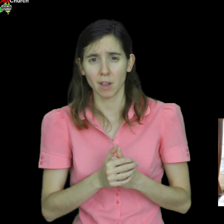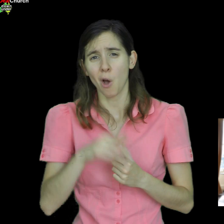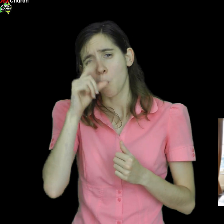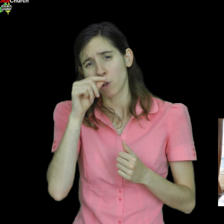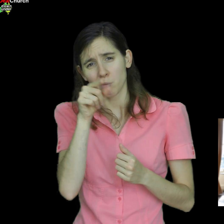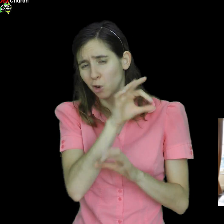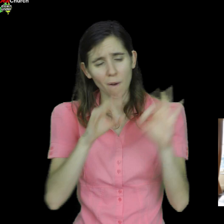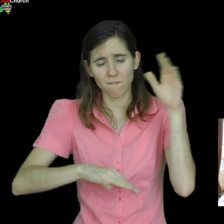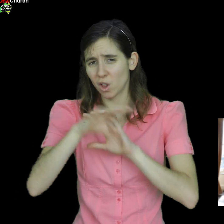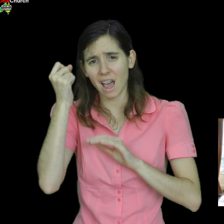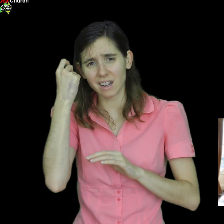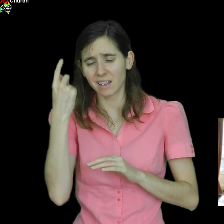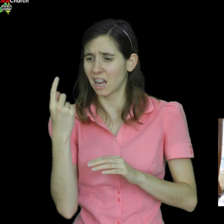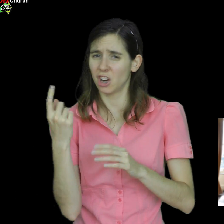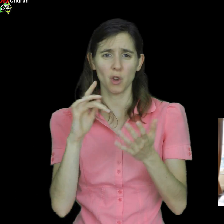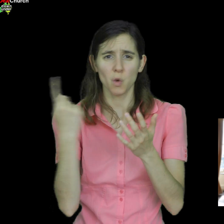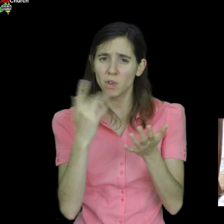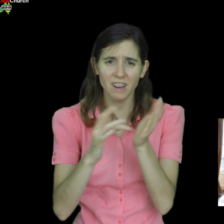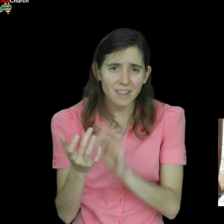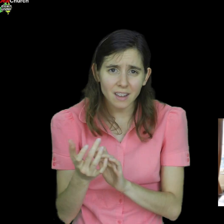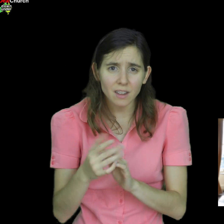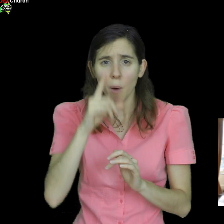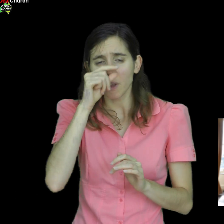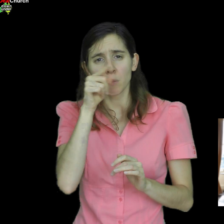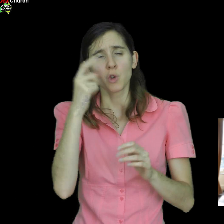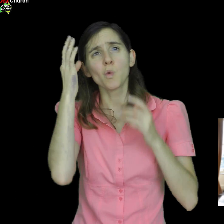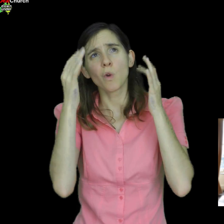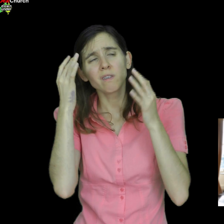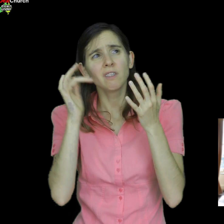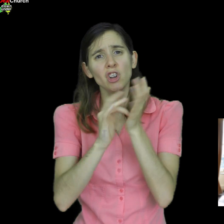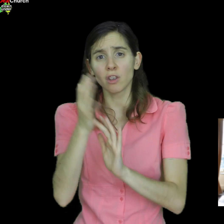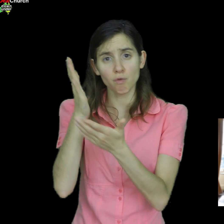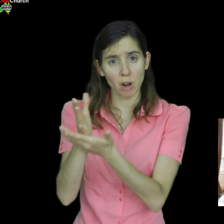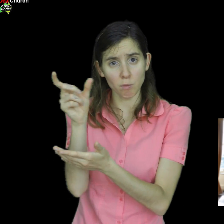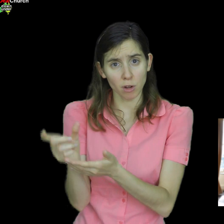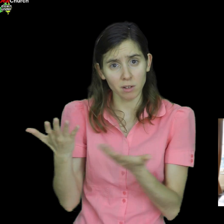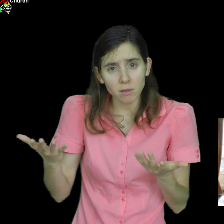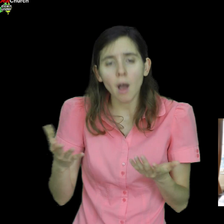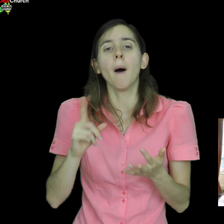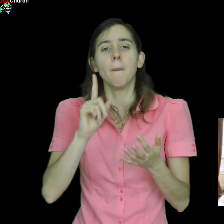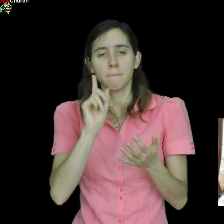who Jesus is. You may wonder if He is real or not. But you can be sure that if